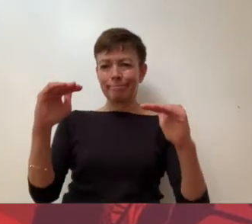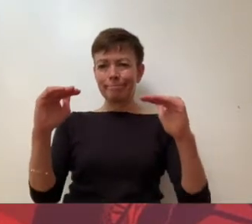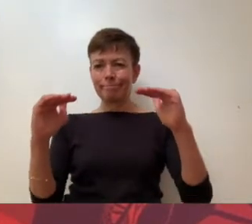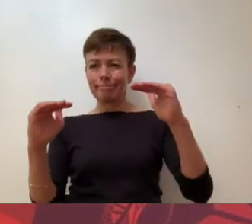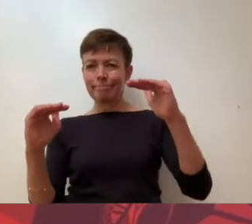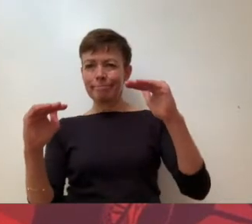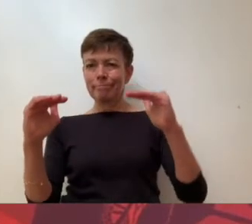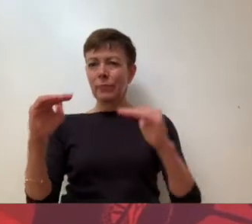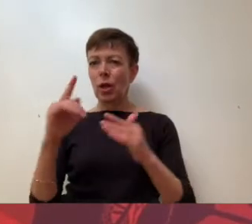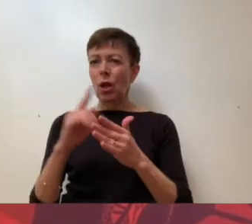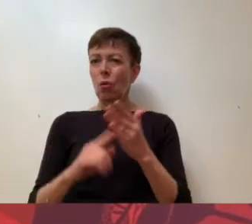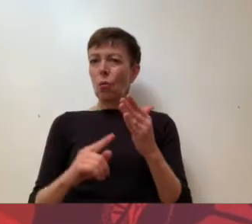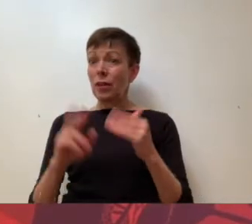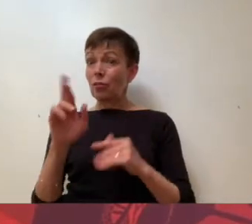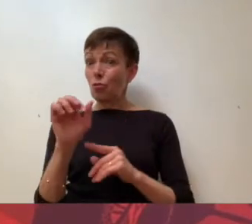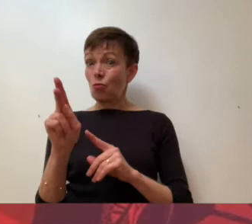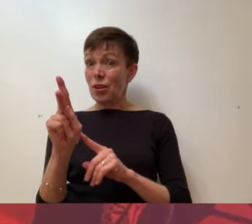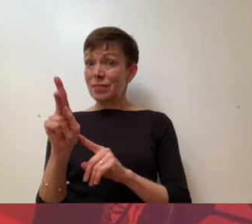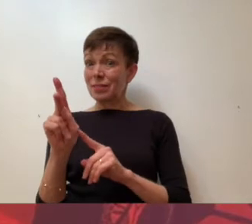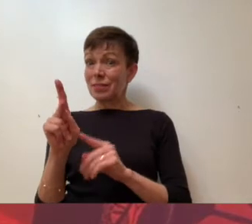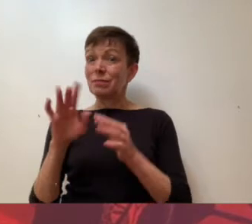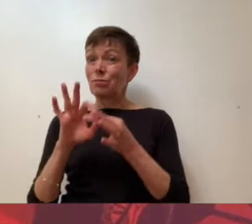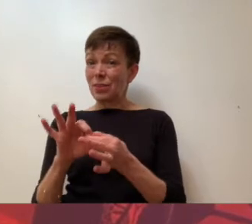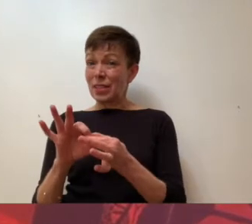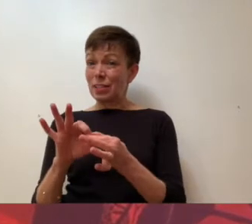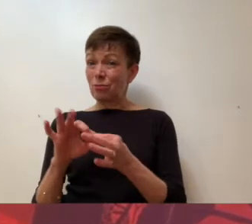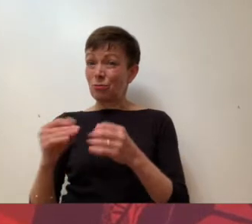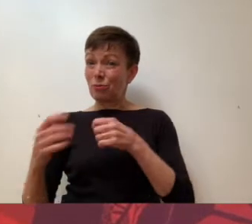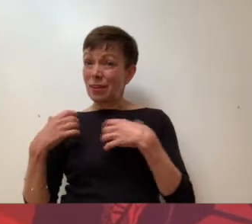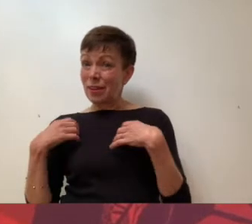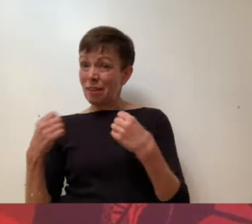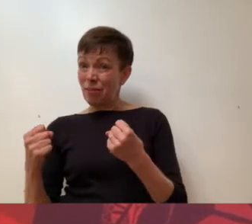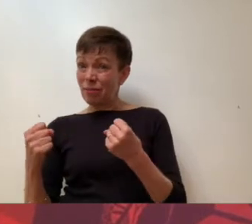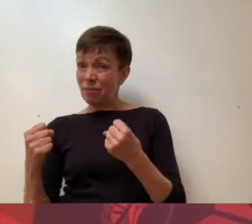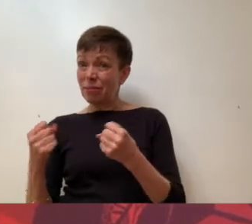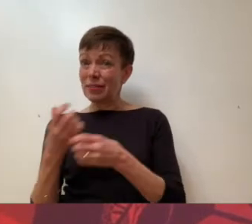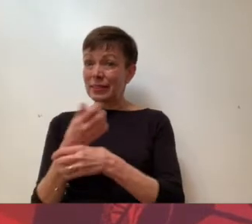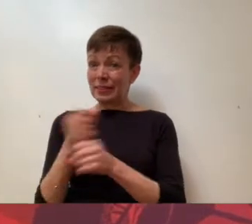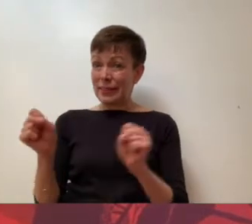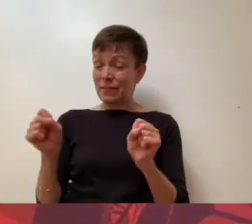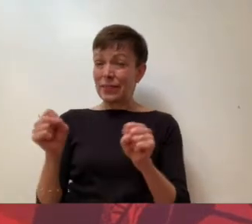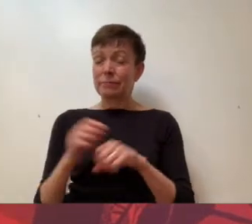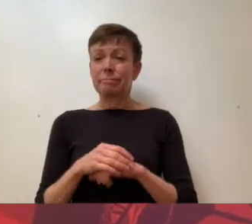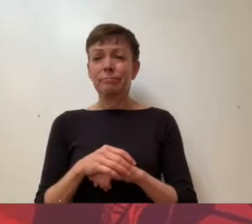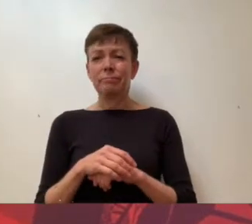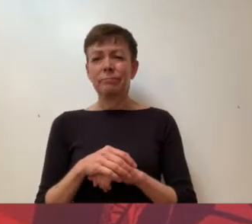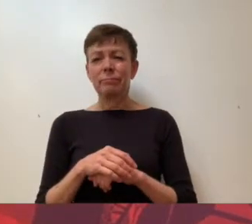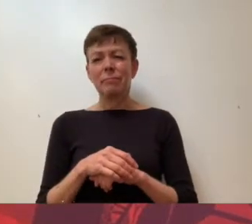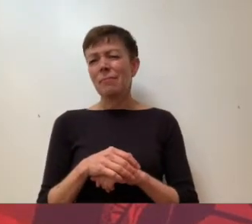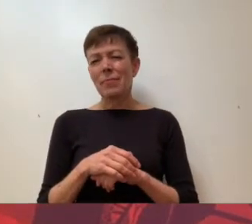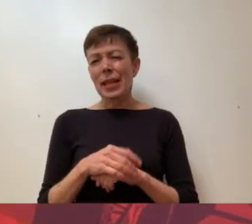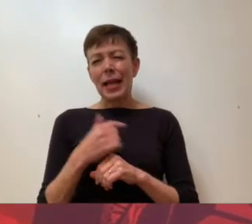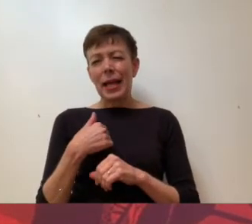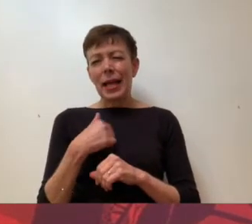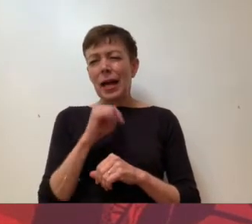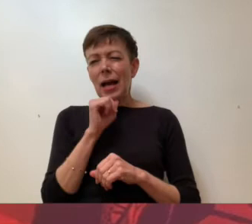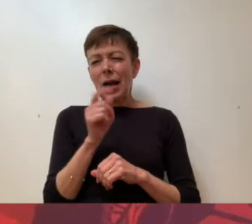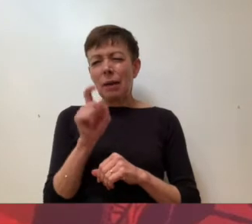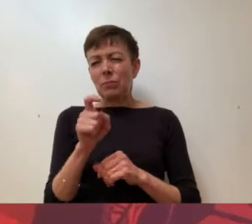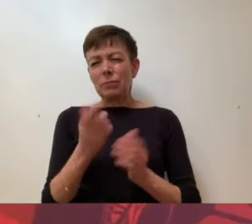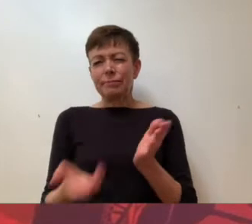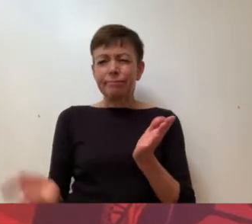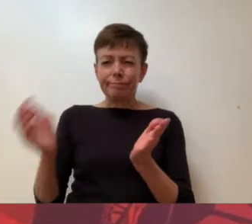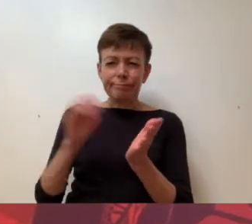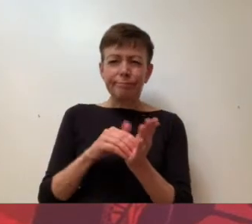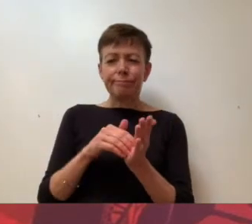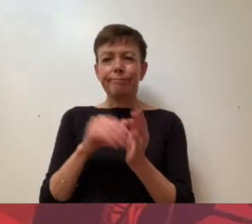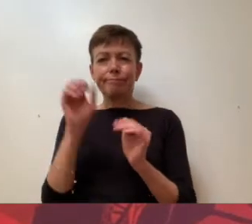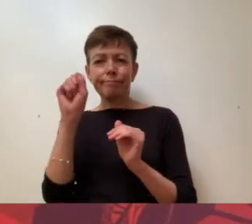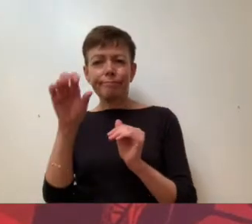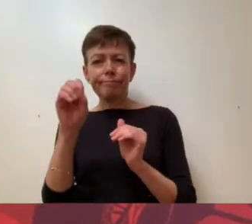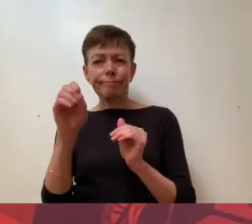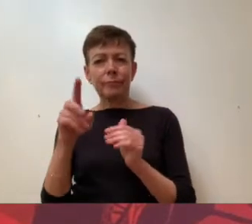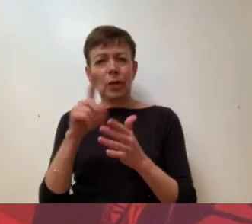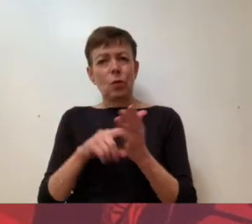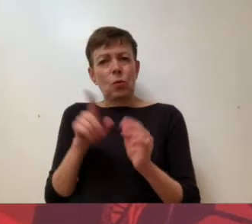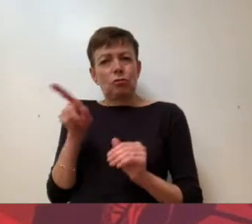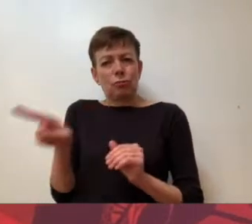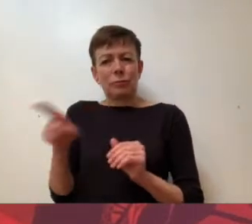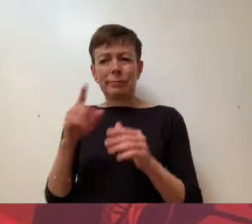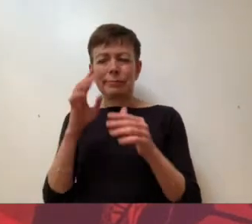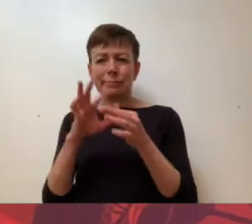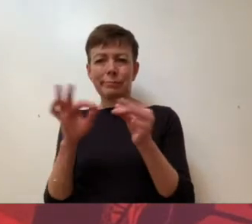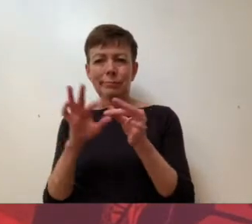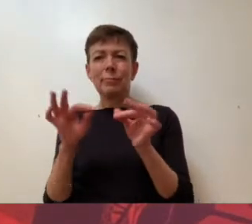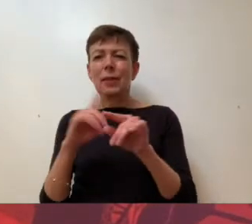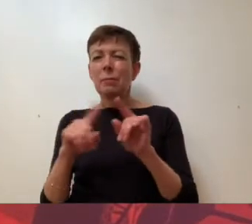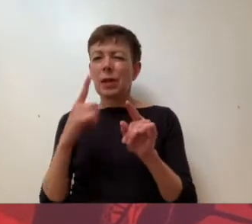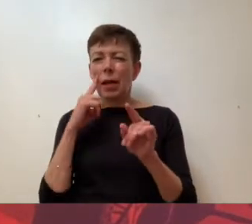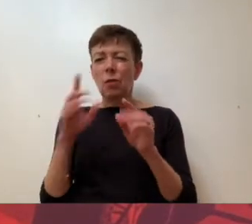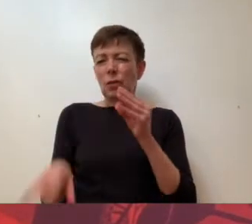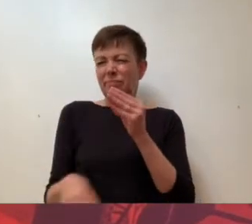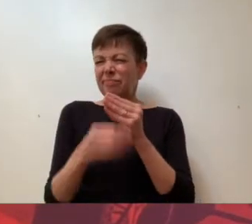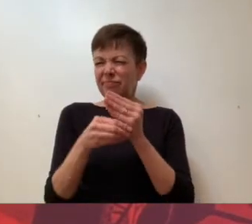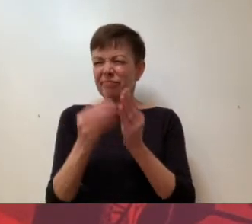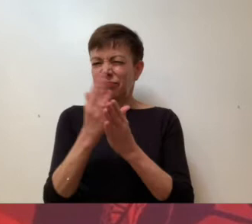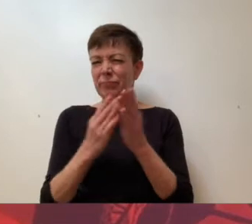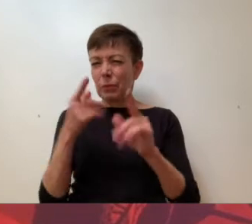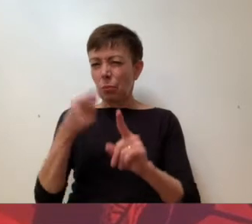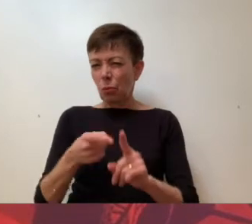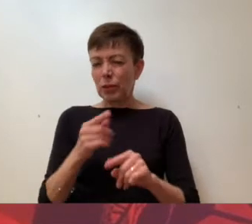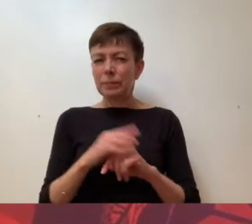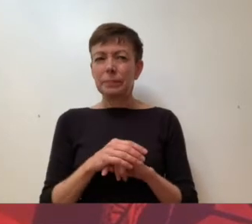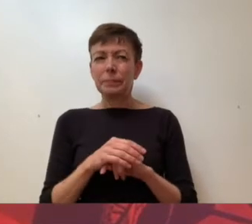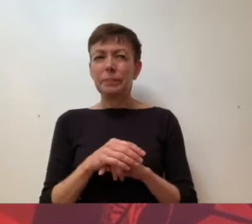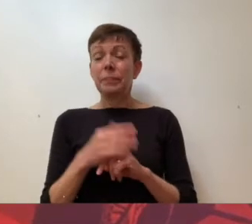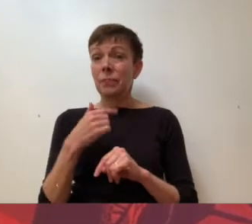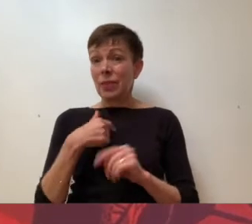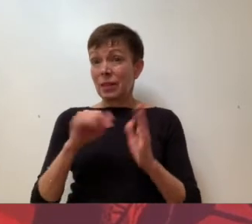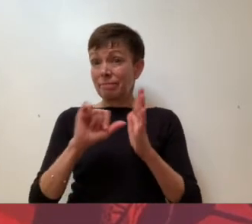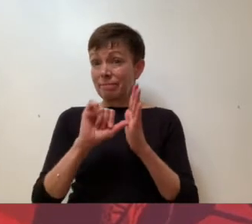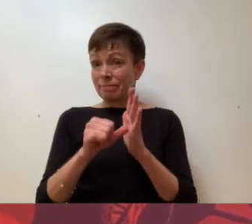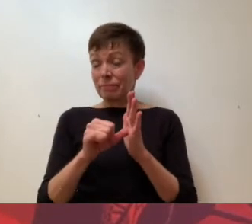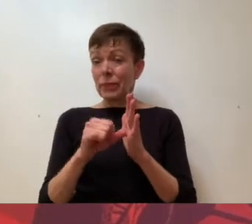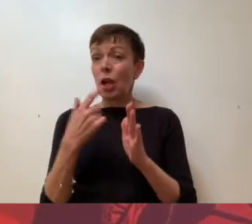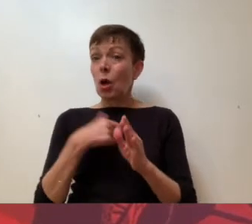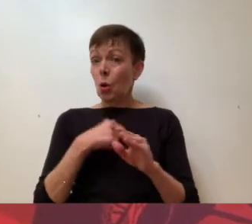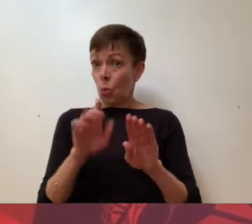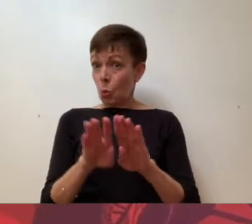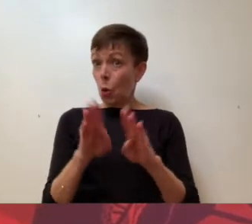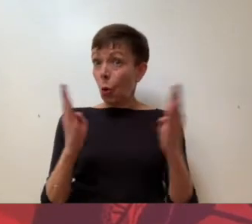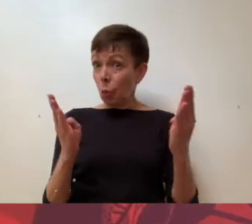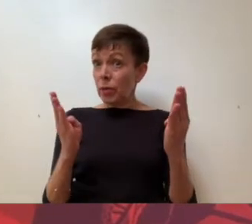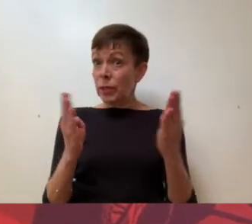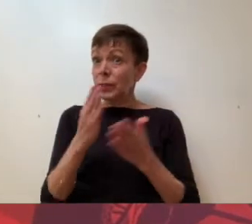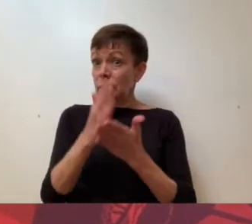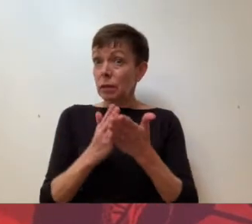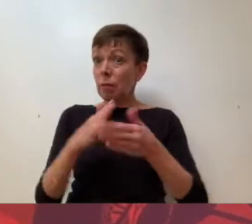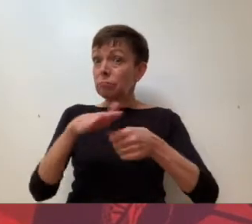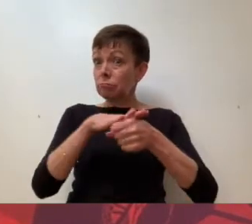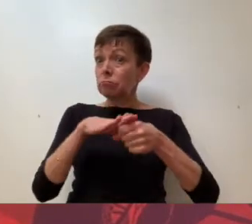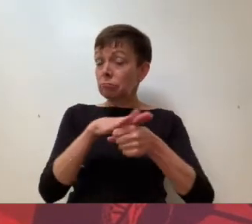and region, and for that we are indeed quite grateful.